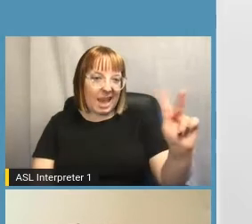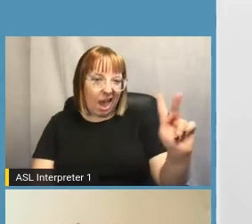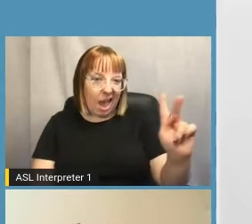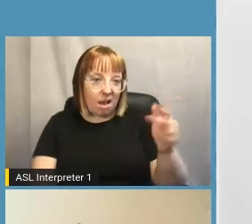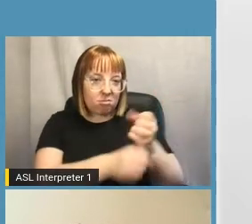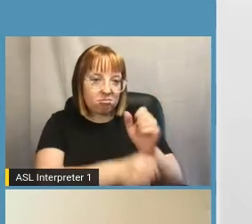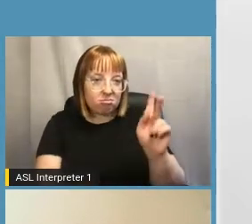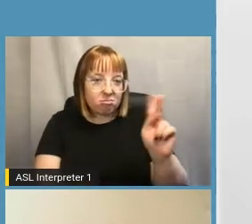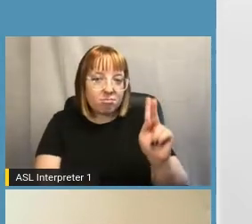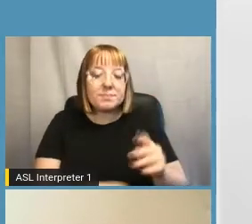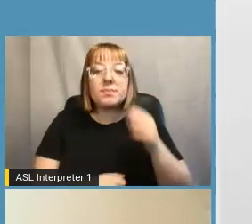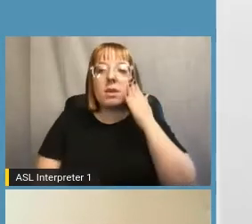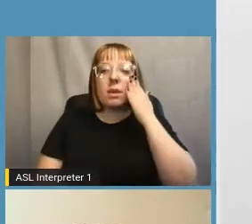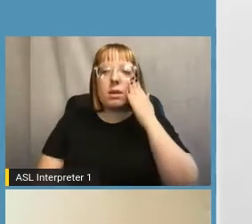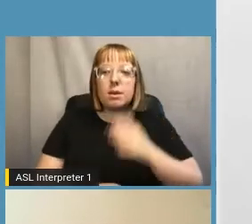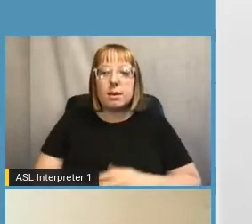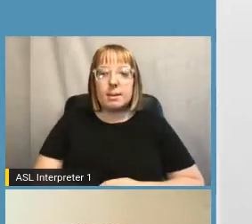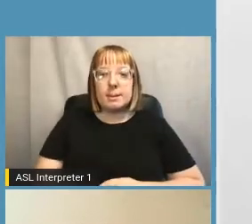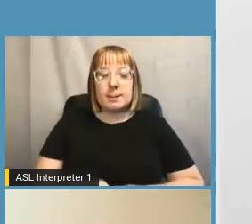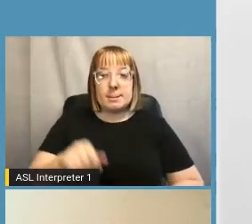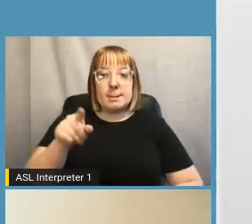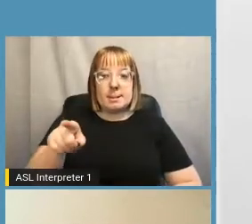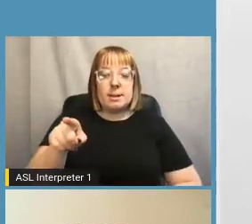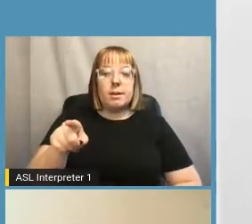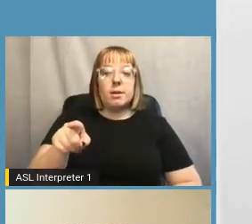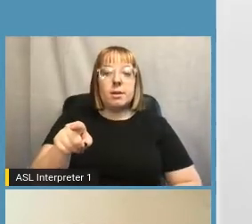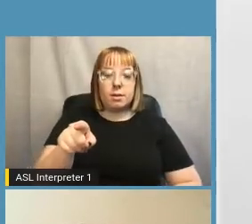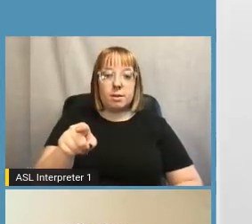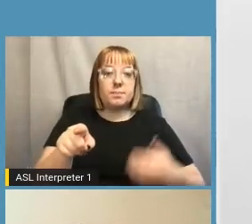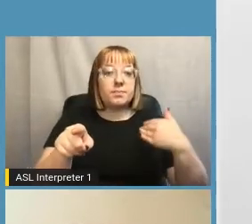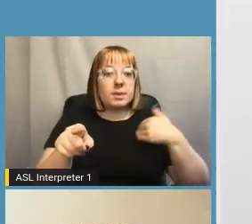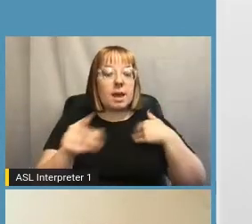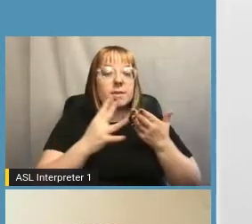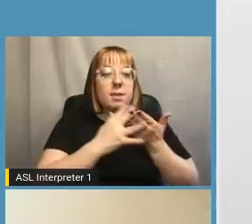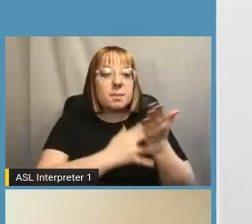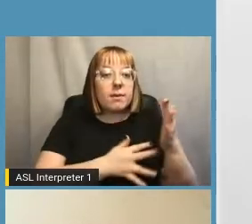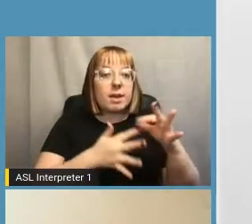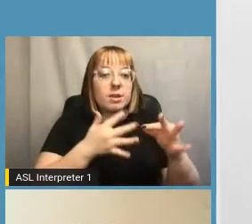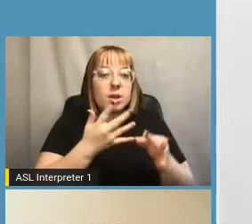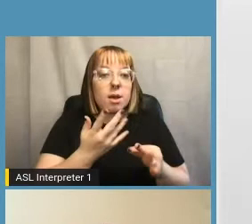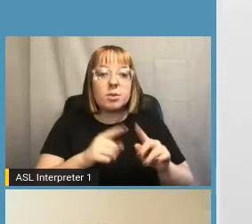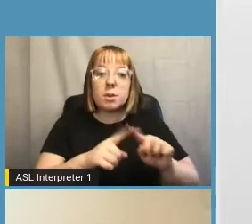mass art and you can see that there has some navigation options but you don't get a chance to